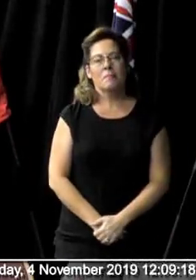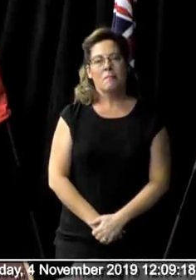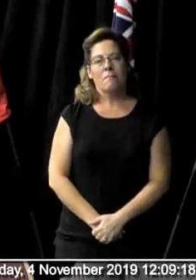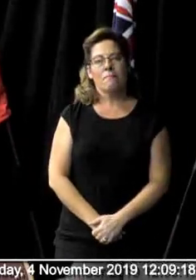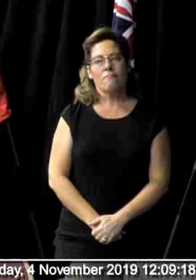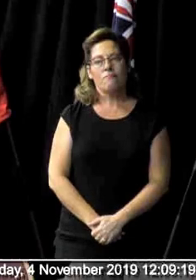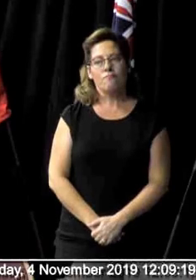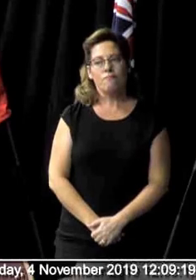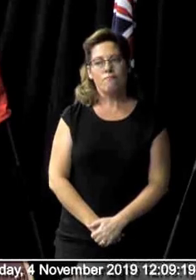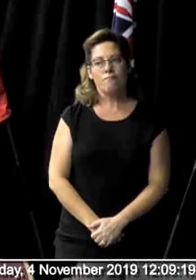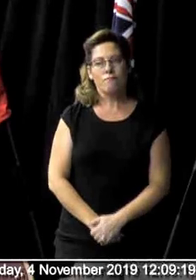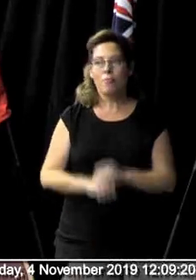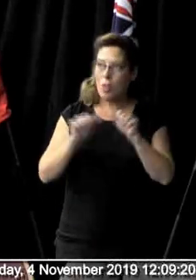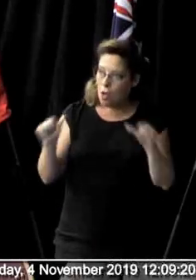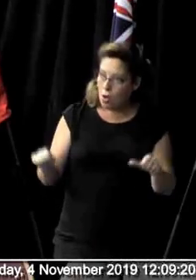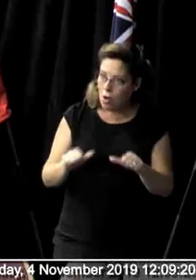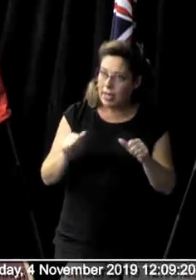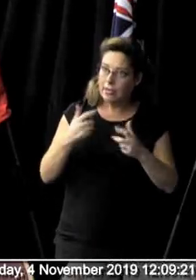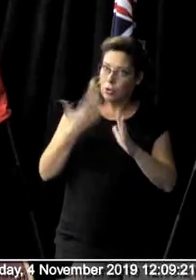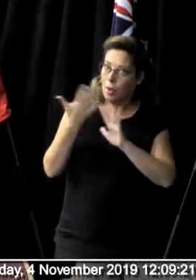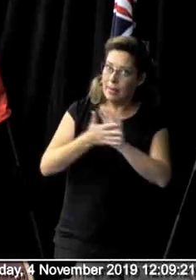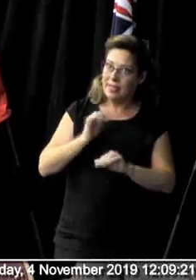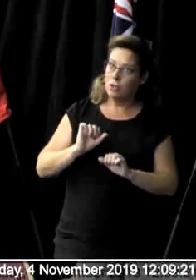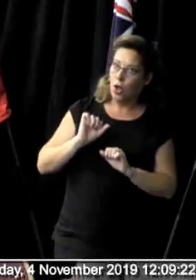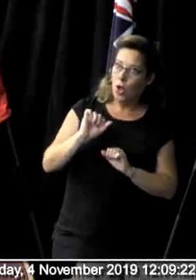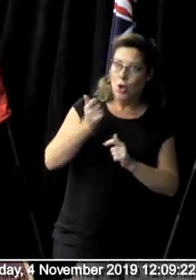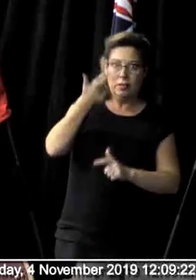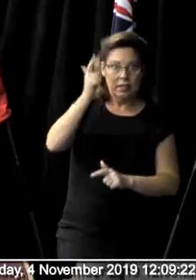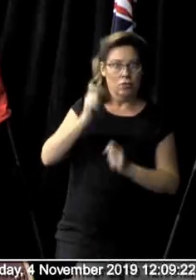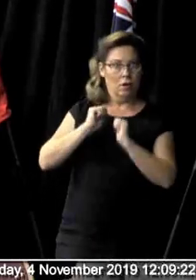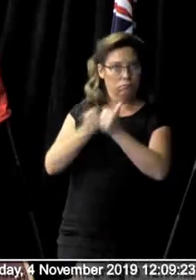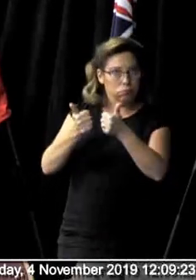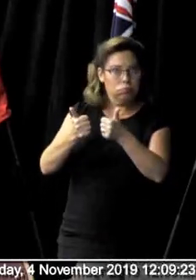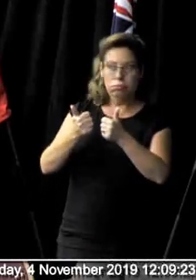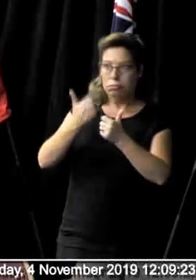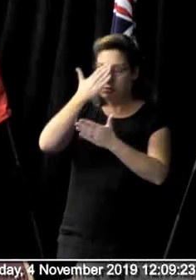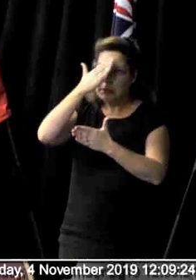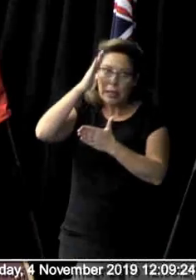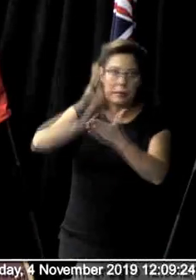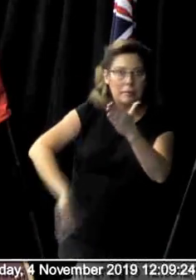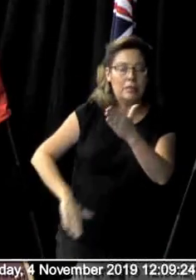So you regarded her teacher there as an amazingly experienced teacher with a great teacher’s aide?